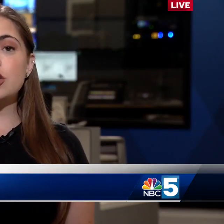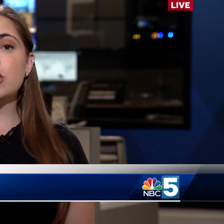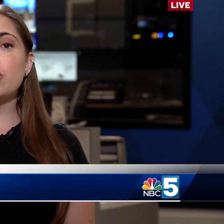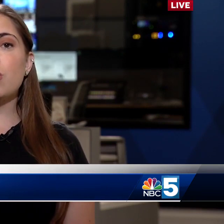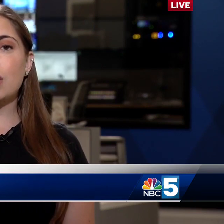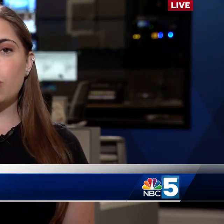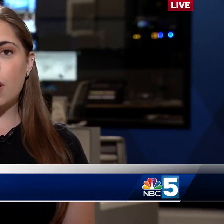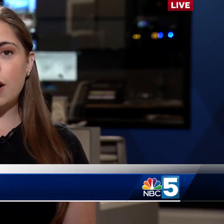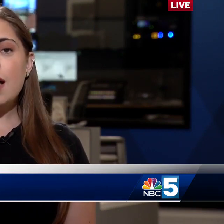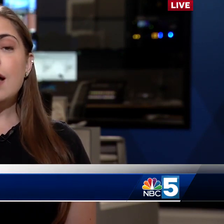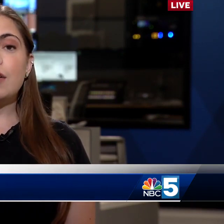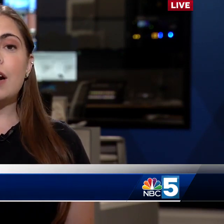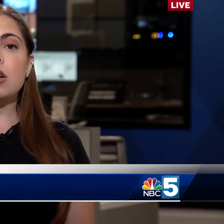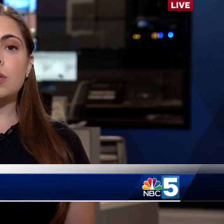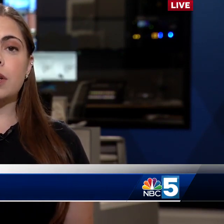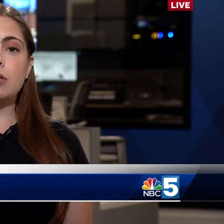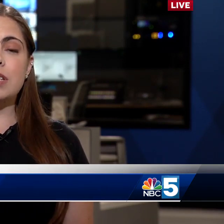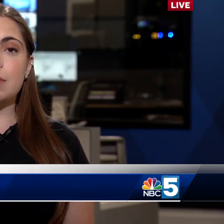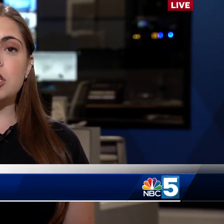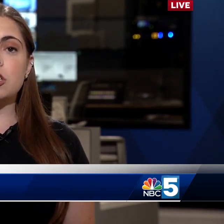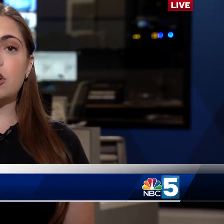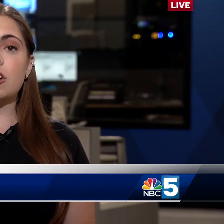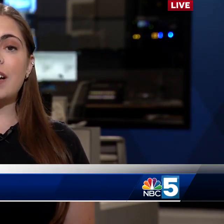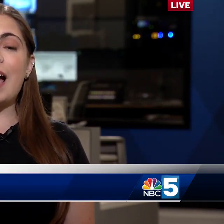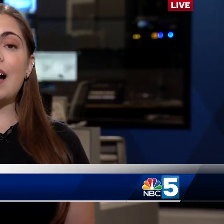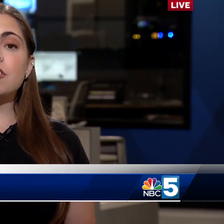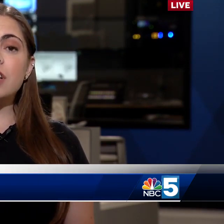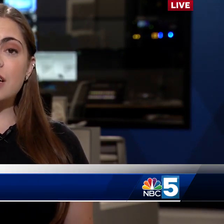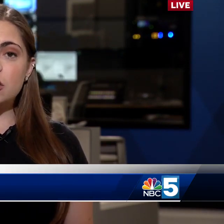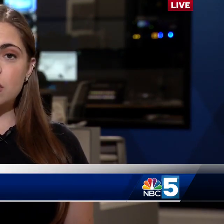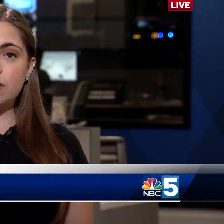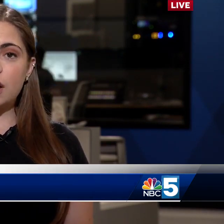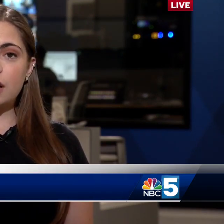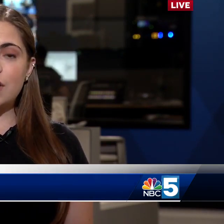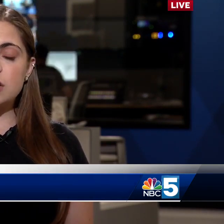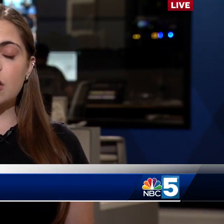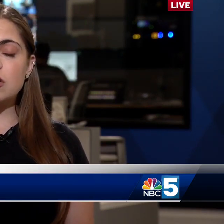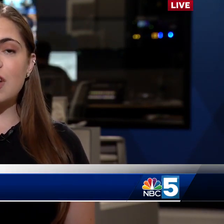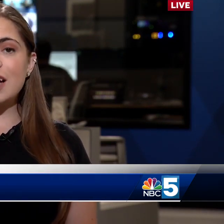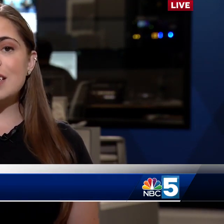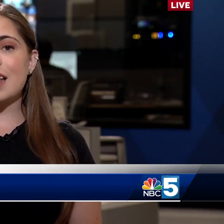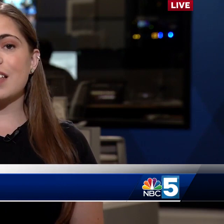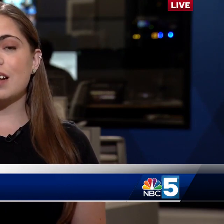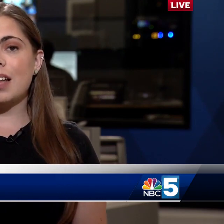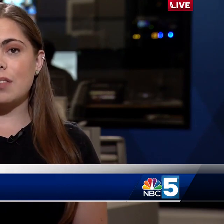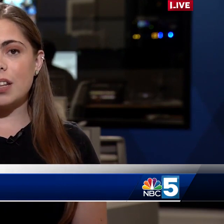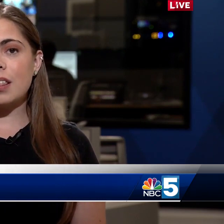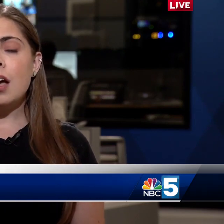WELL, ALEX GOVERNOR PHIL SCOTT WANTS ALL VERMONTERS TO REPORT ANY DAMAGES THAT THEY’VE HAD TO 211.